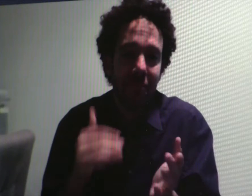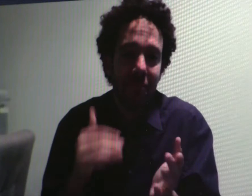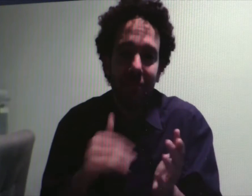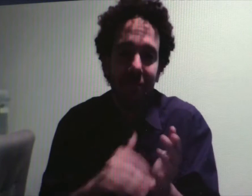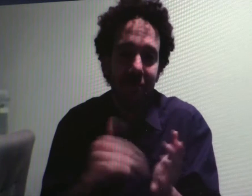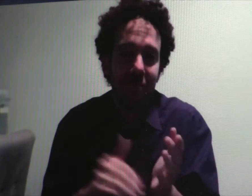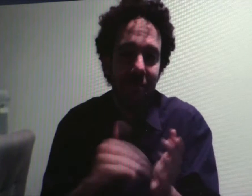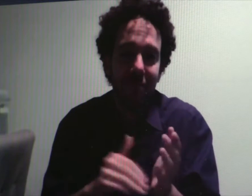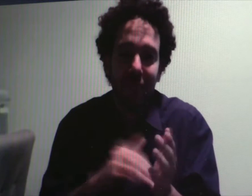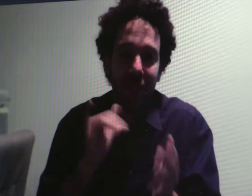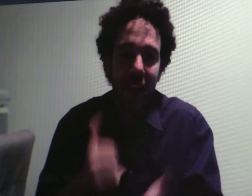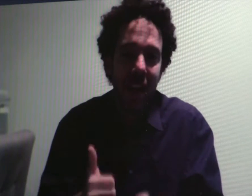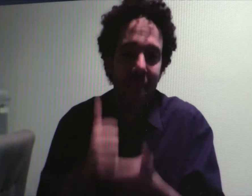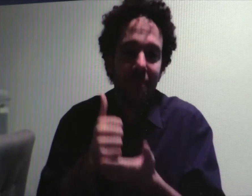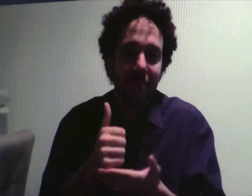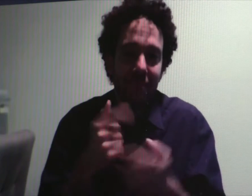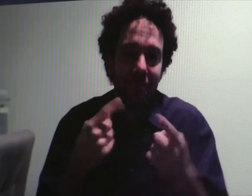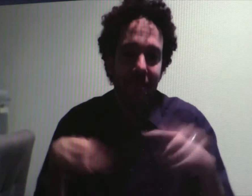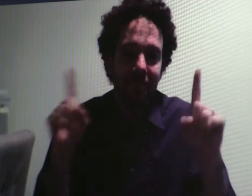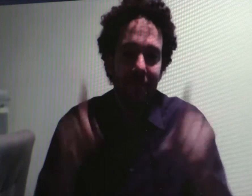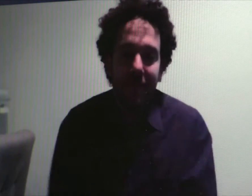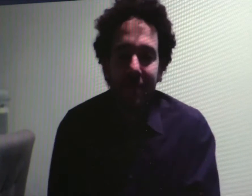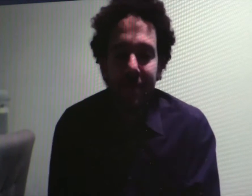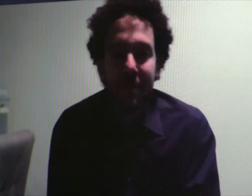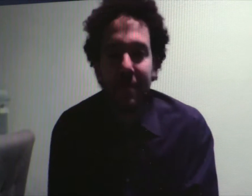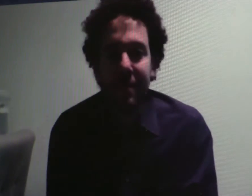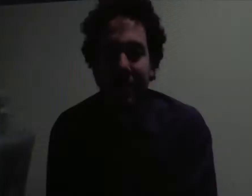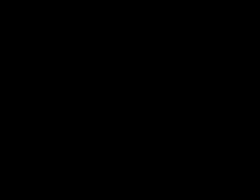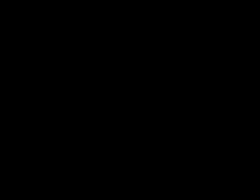a lot of hard work and rehearsals; over and over again that helps us to achieve our effective goal.